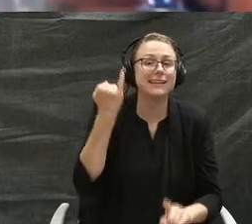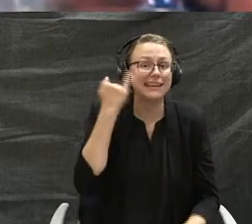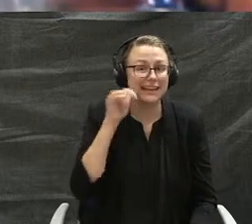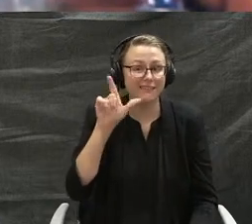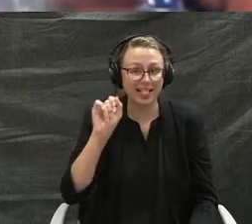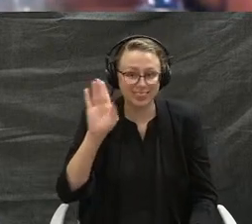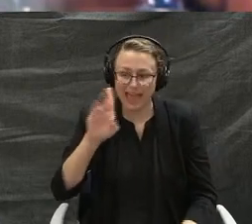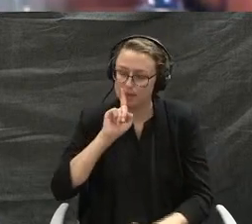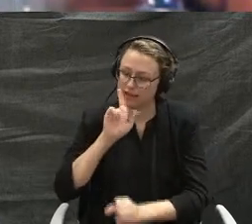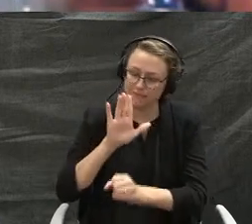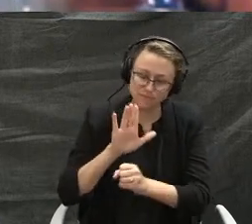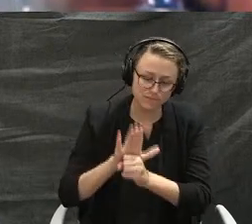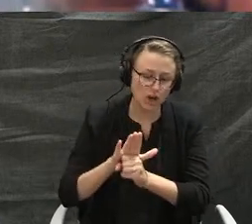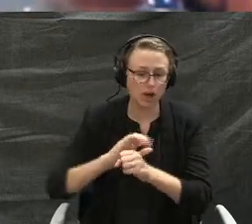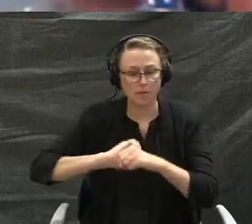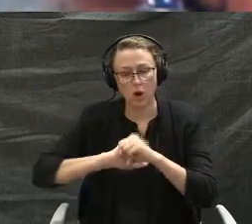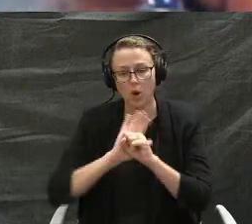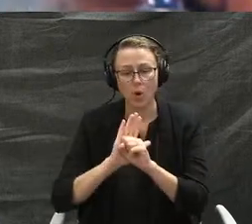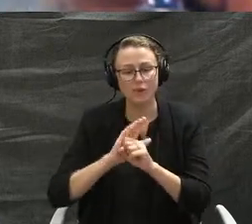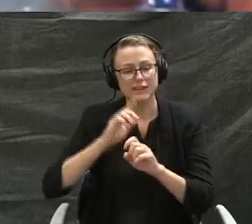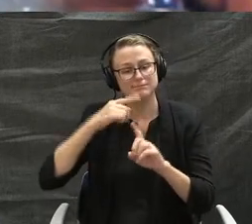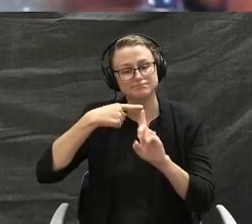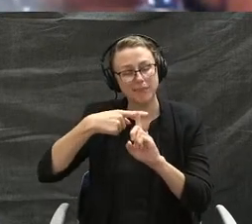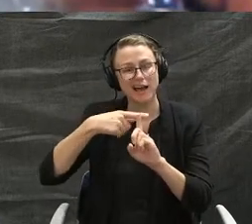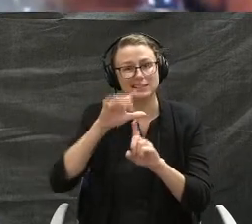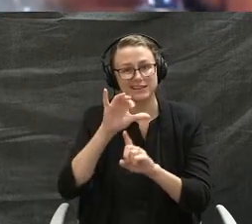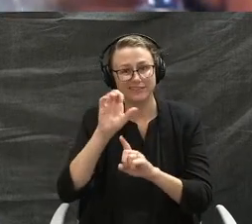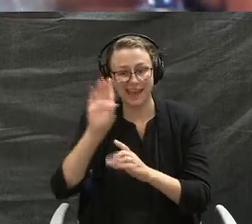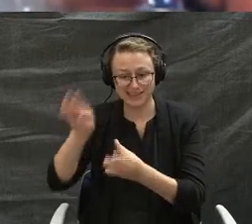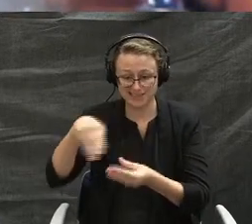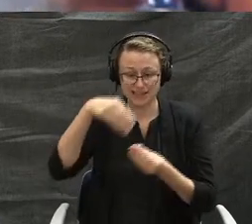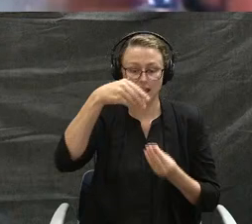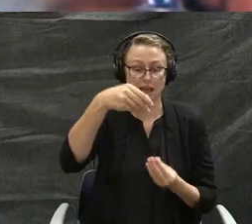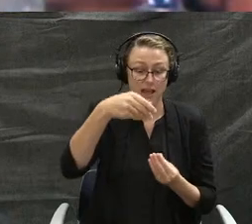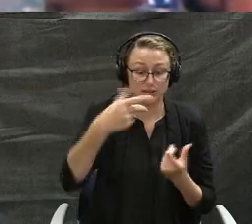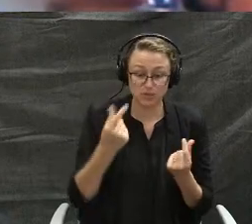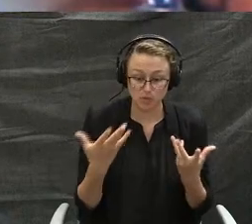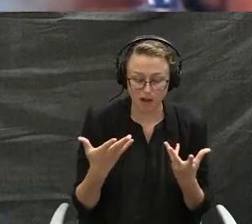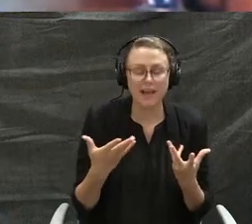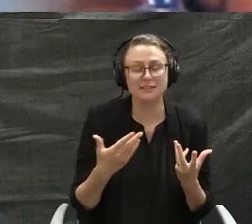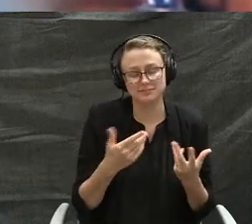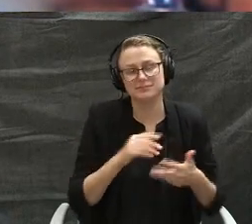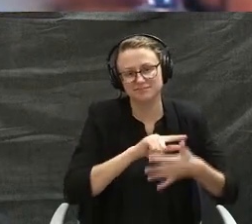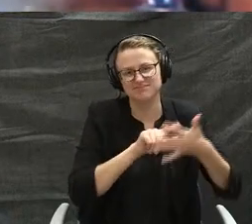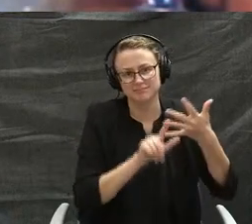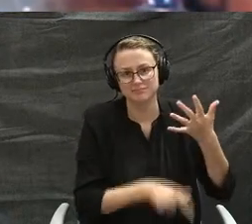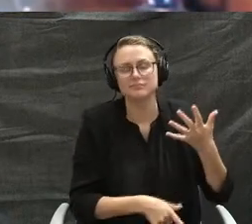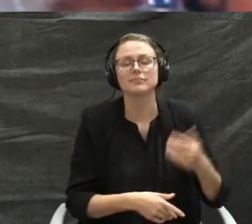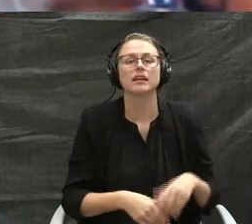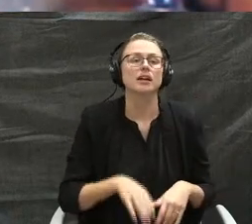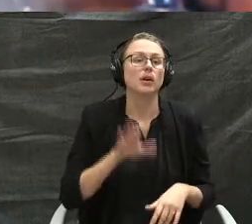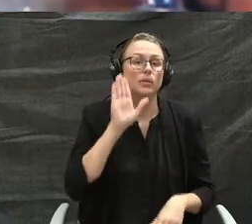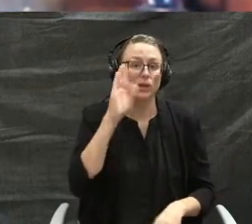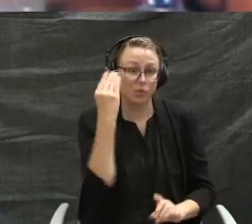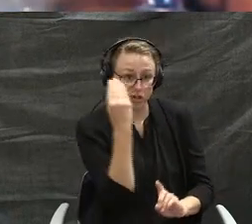covid positive case and the steps that would happen. Who would be notified and then chain of command and how we process